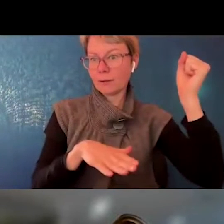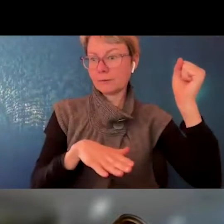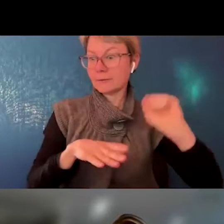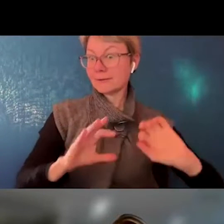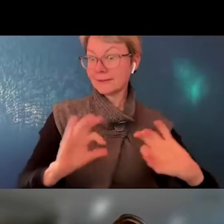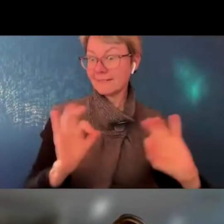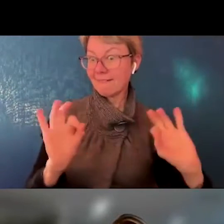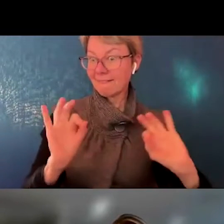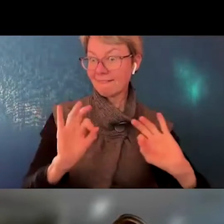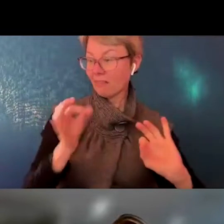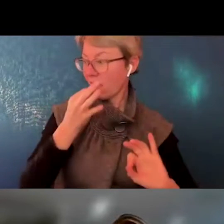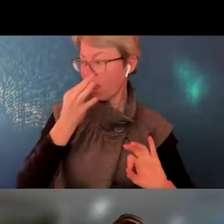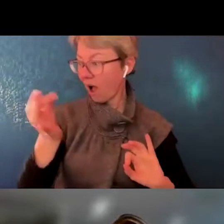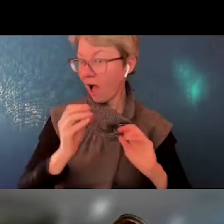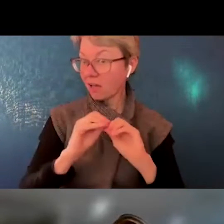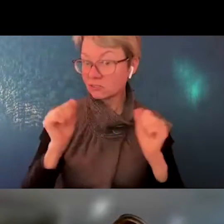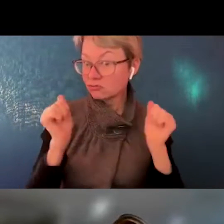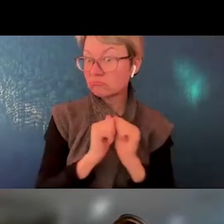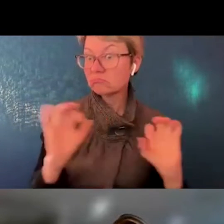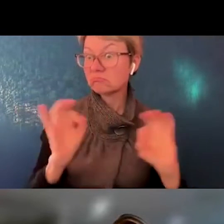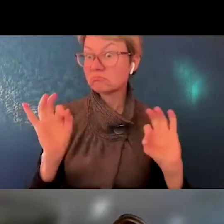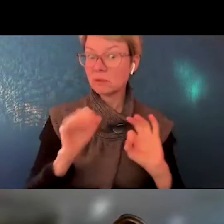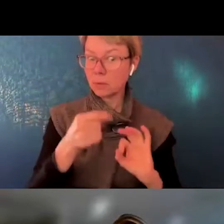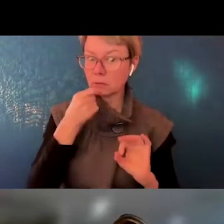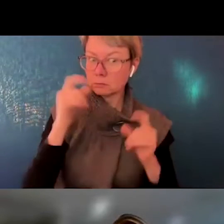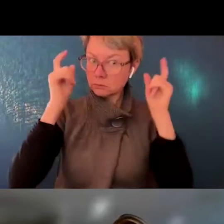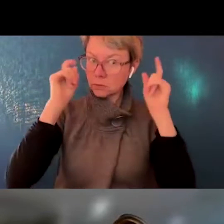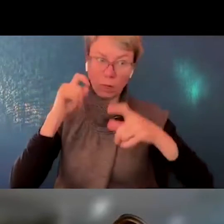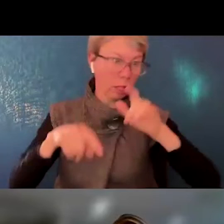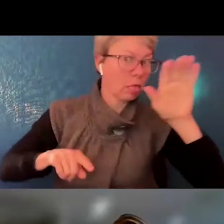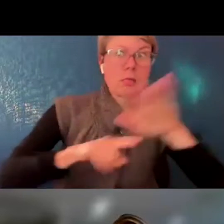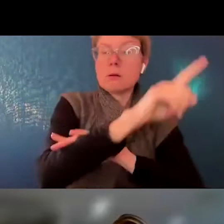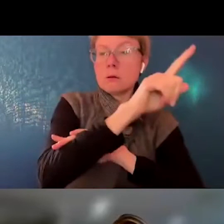a child back from wherever they've been taken or sometimes emergency applications to stop a child